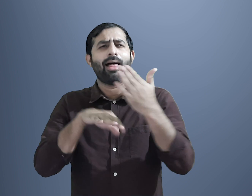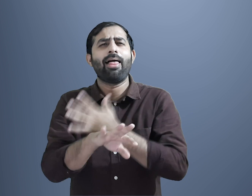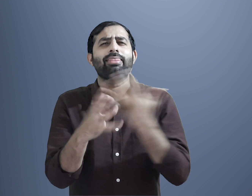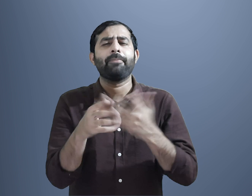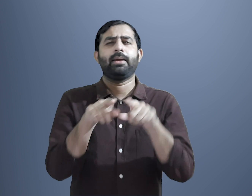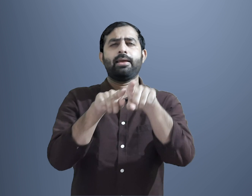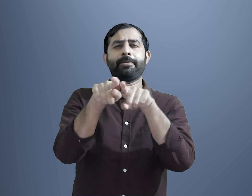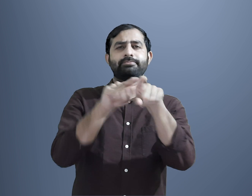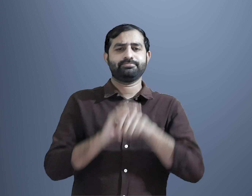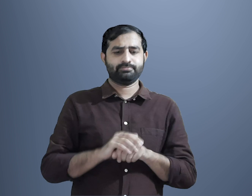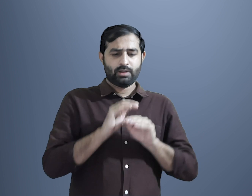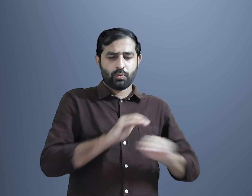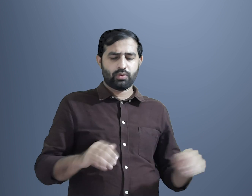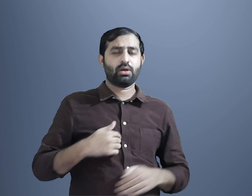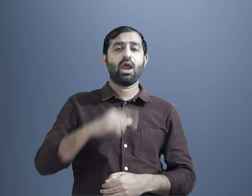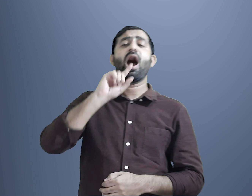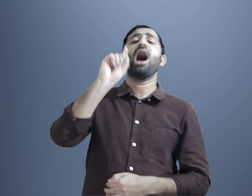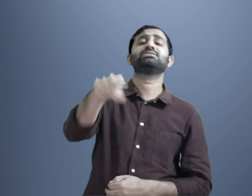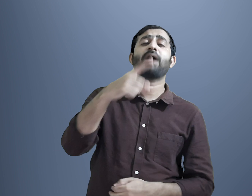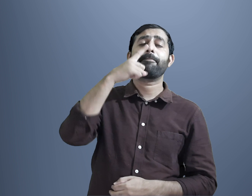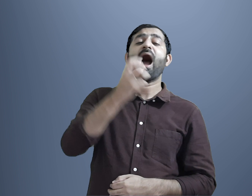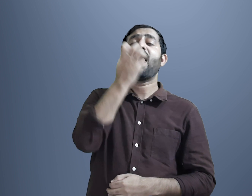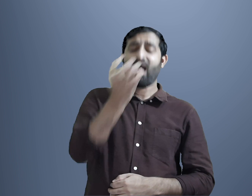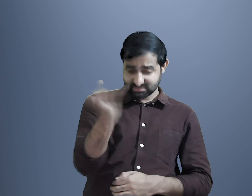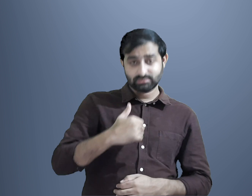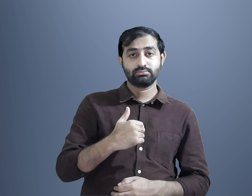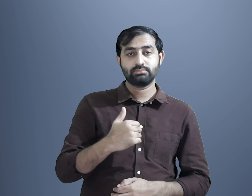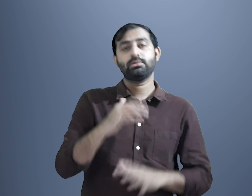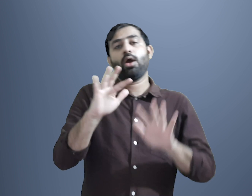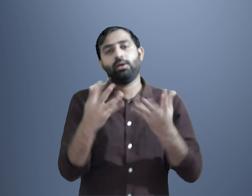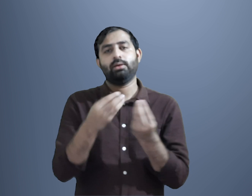In which language is used to influence the behavior of others by commanding or requesting others to do things you want.